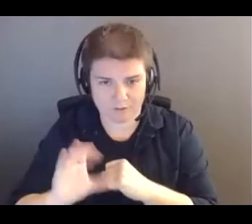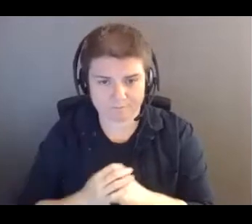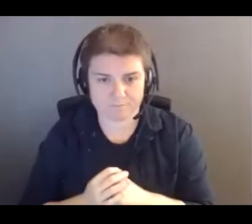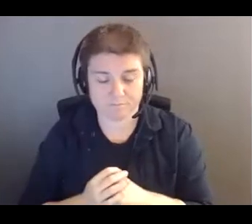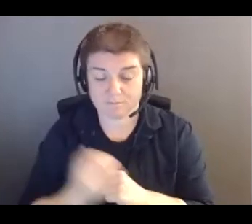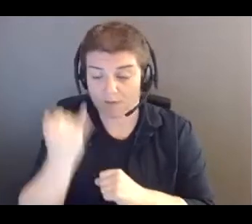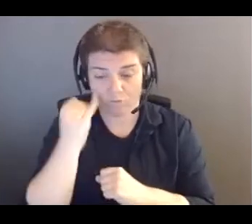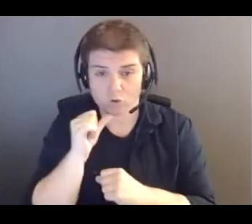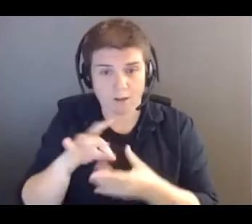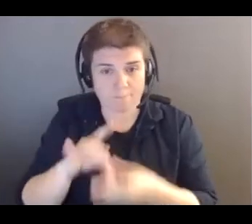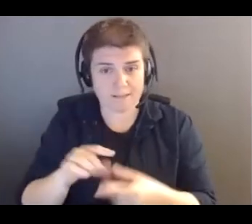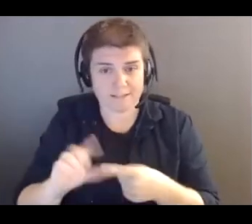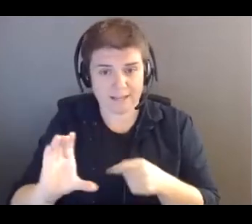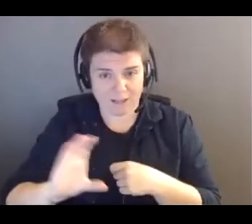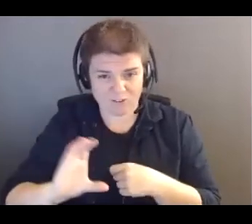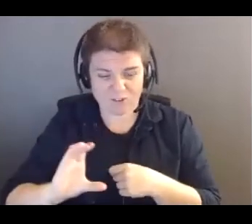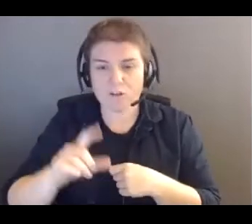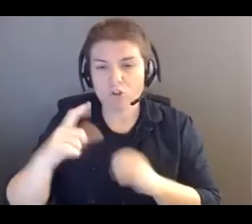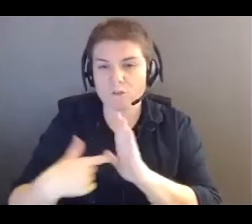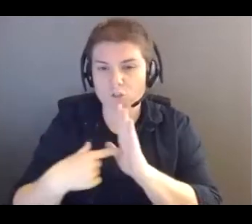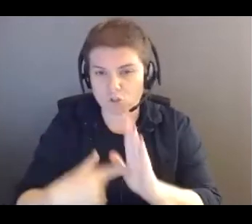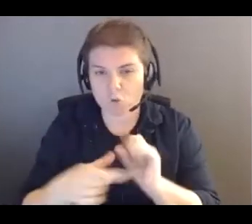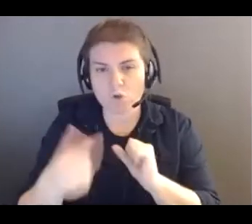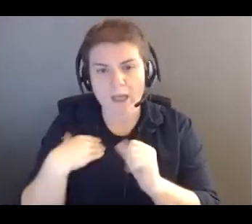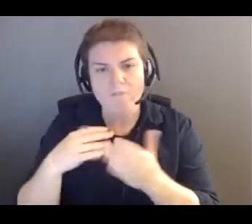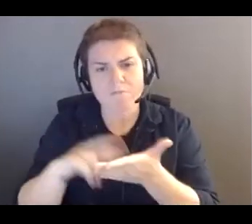in Calgary, you must demonstrate that you have a meaningful and ongoing relationship